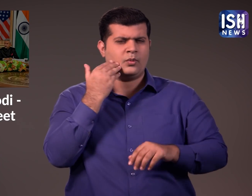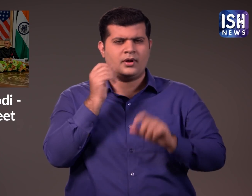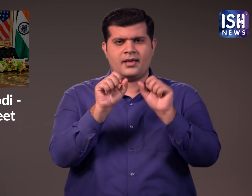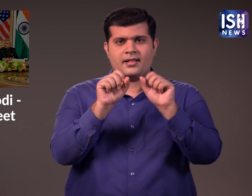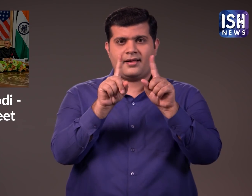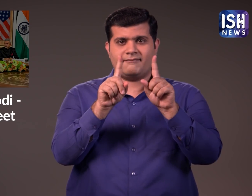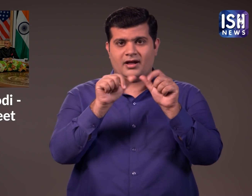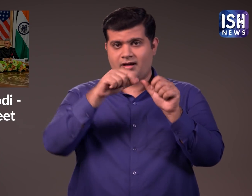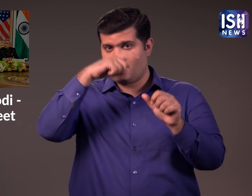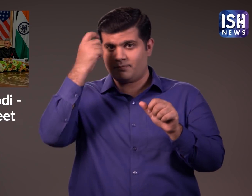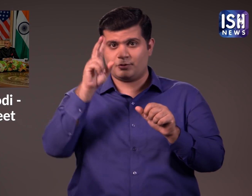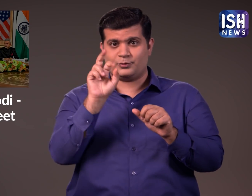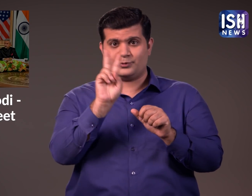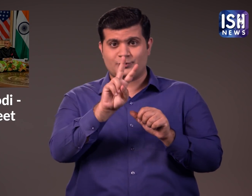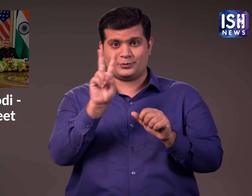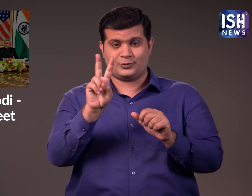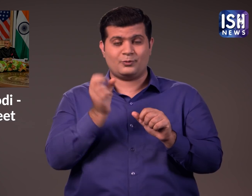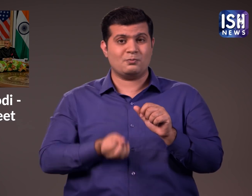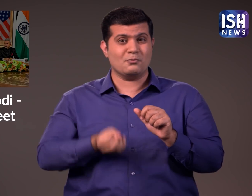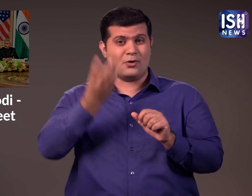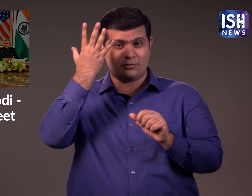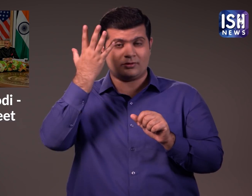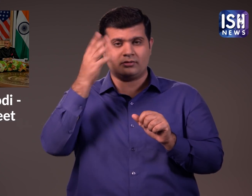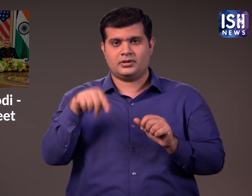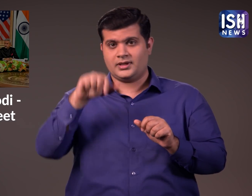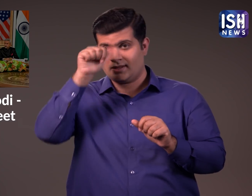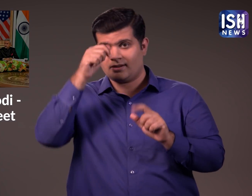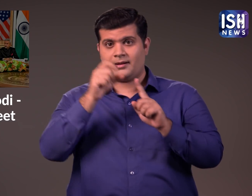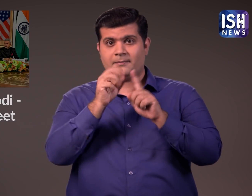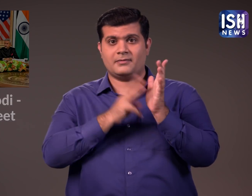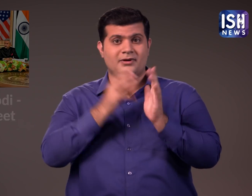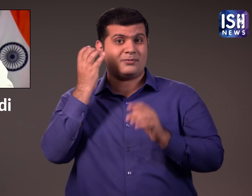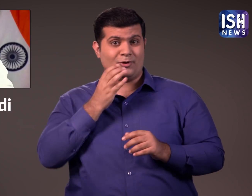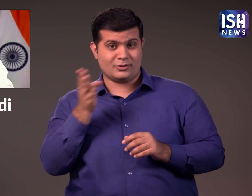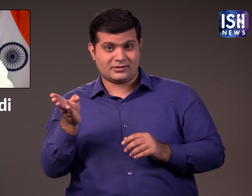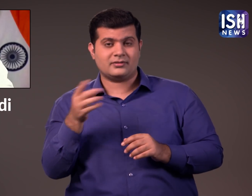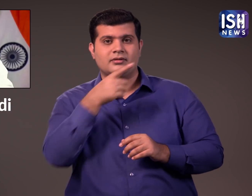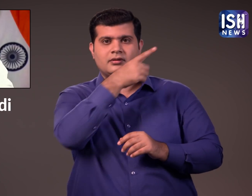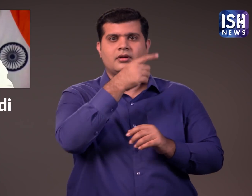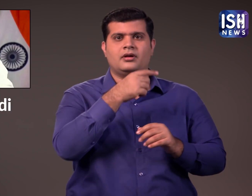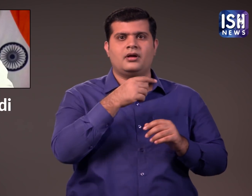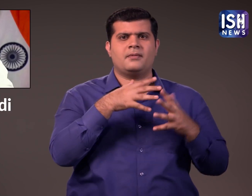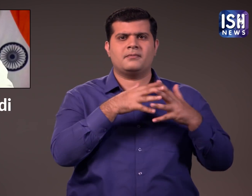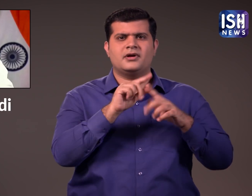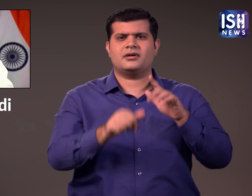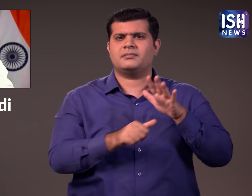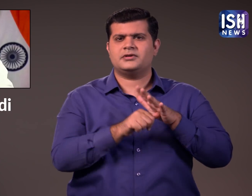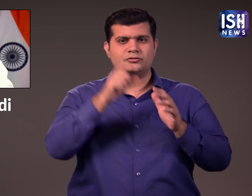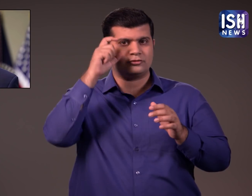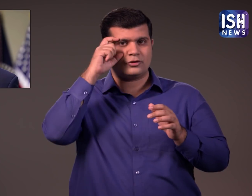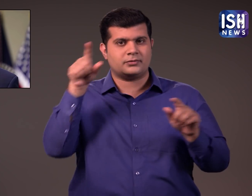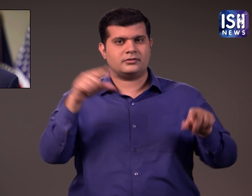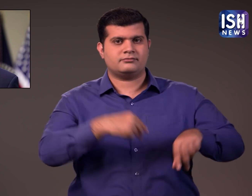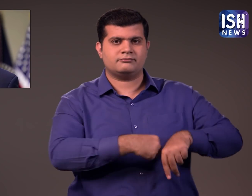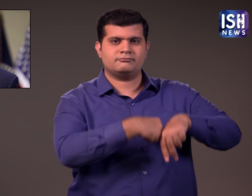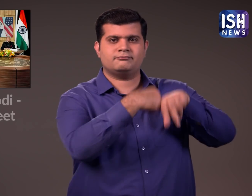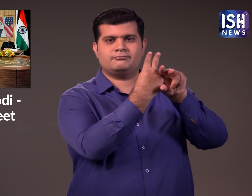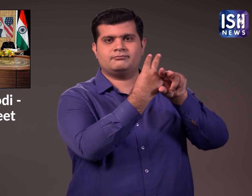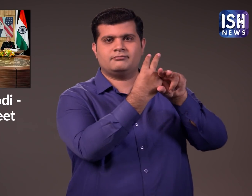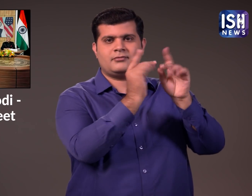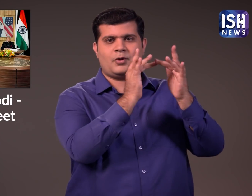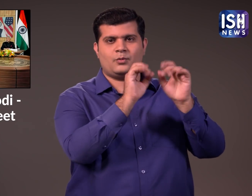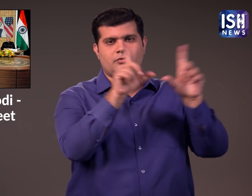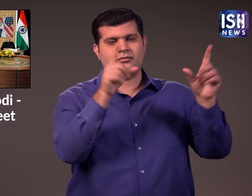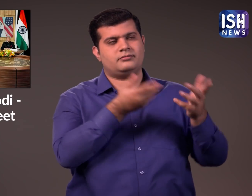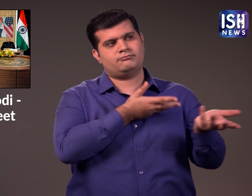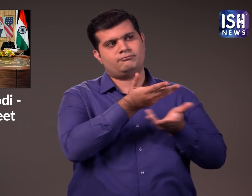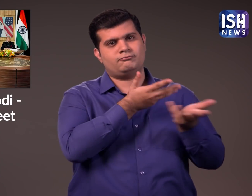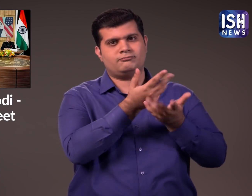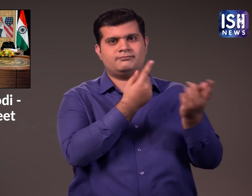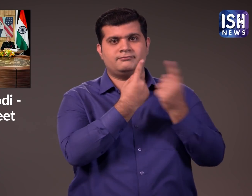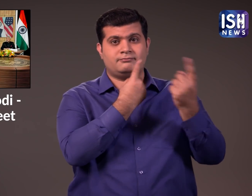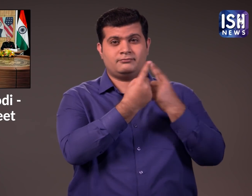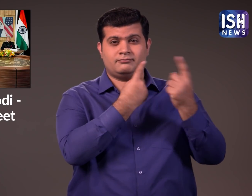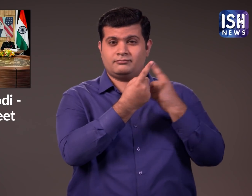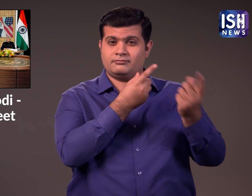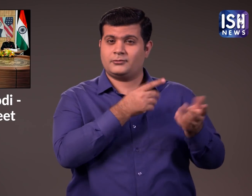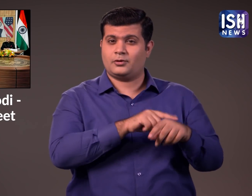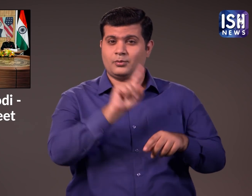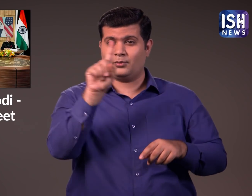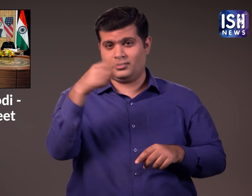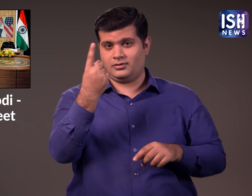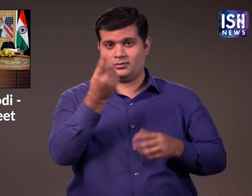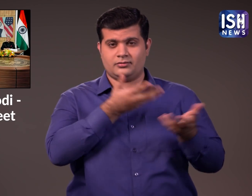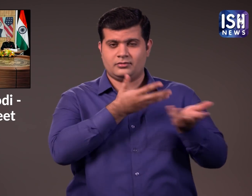Prime Minister Narendra Modi and U.S. President Joe Biden met virtually on 11th April morning for an hour.